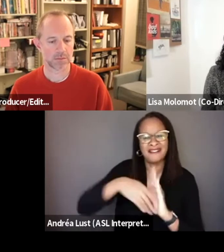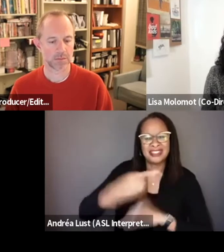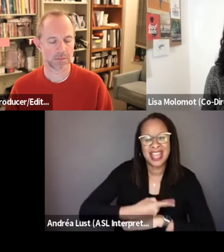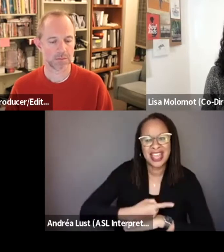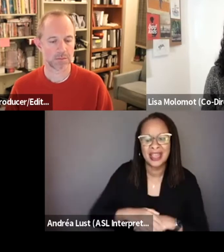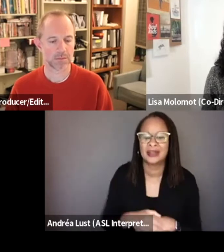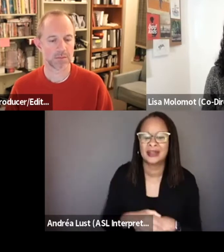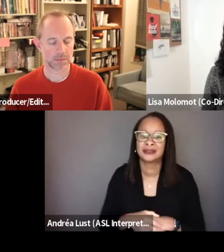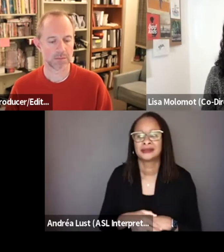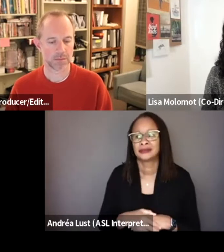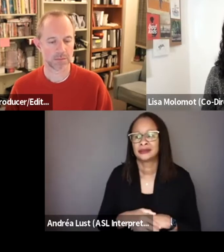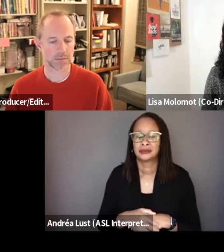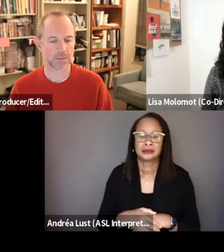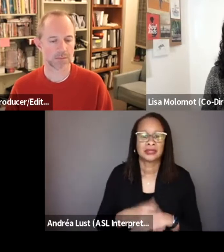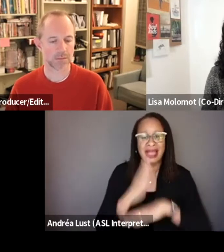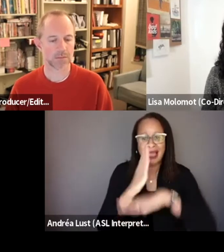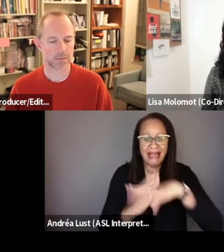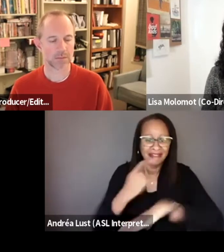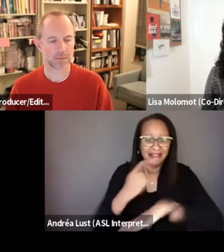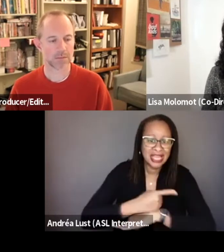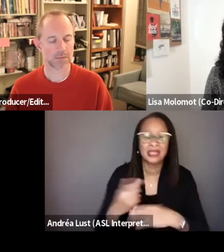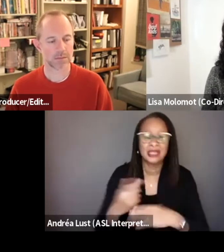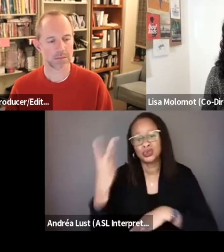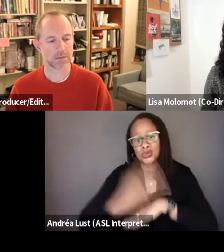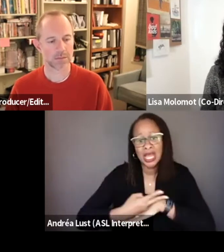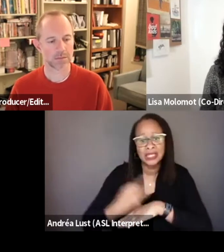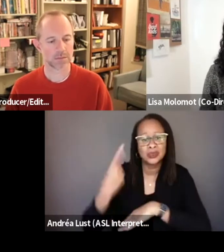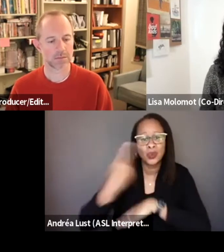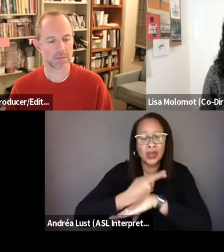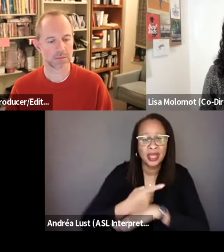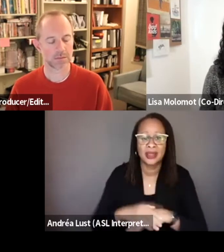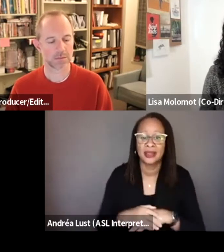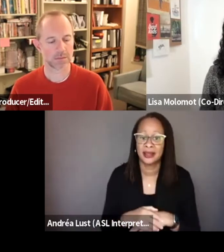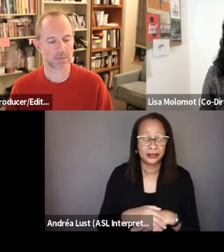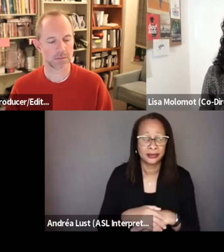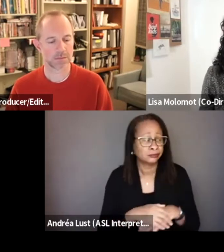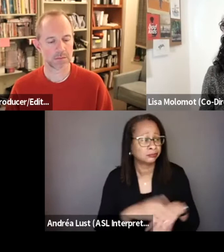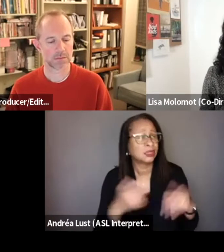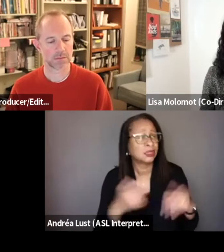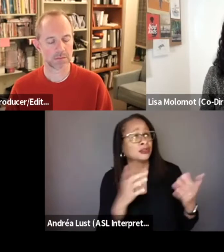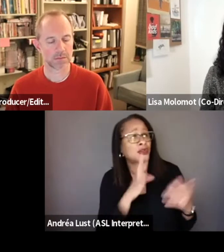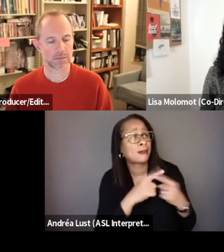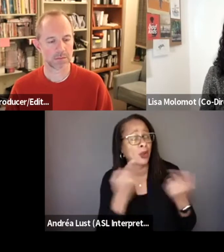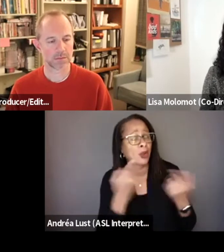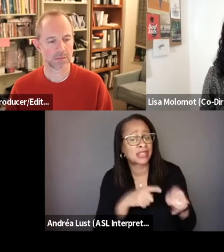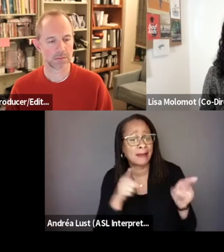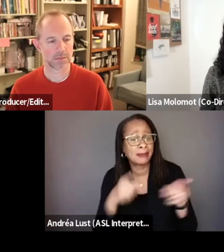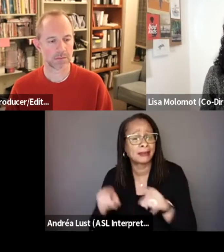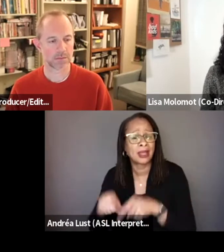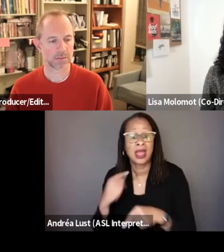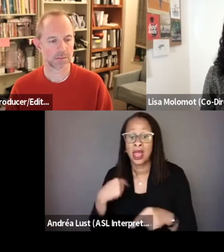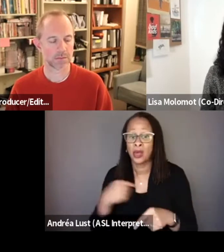even two days to report on what's going on, and we kept showing up and they're like,